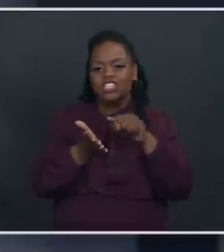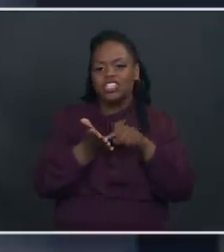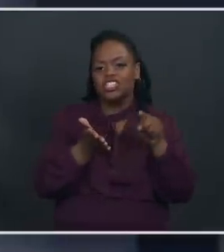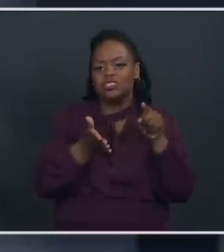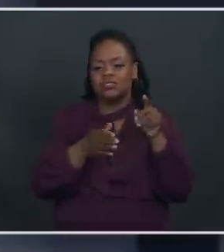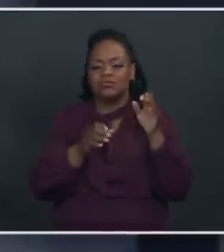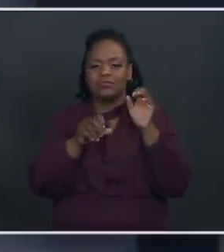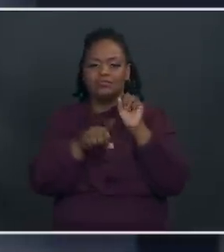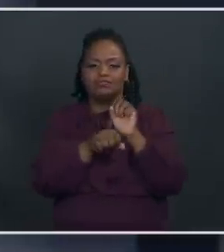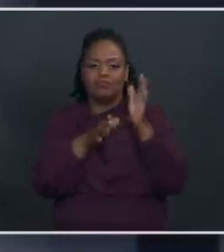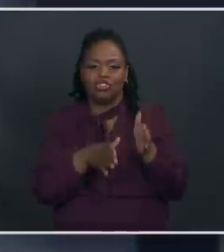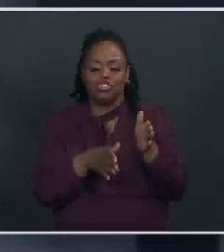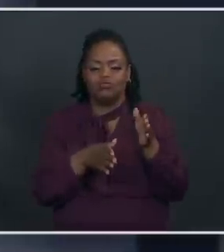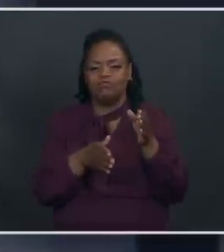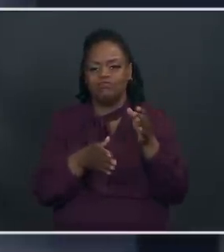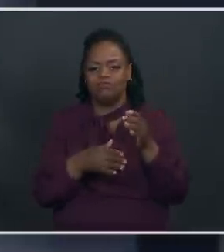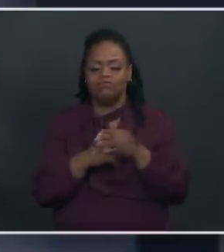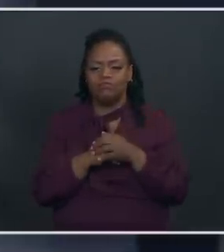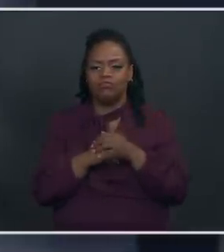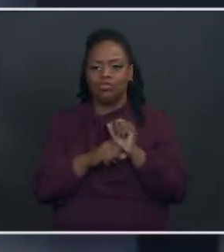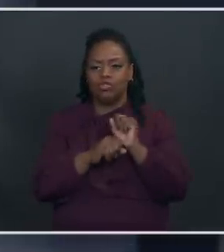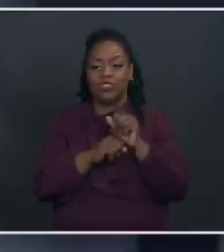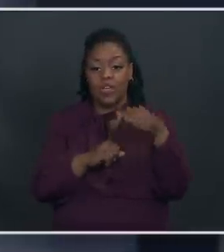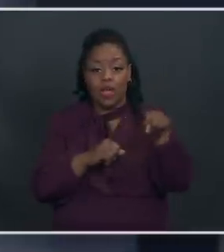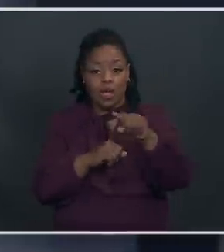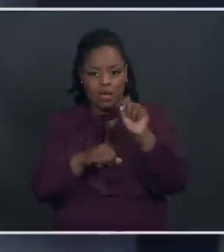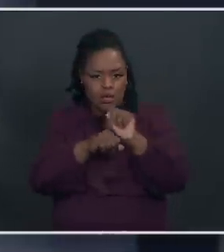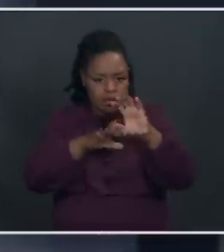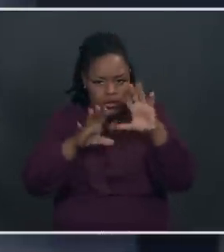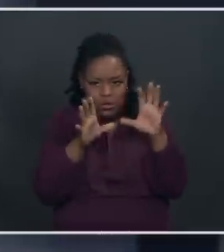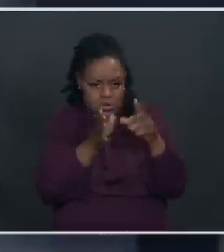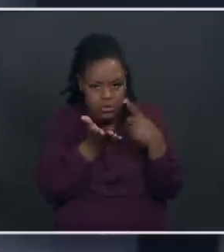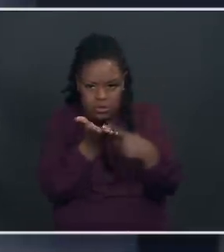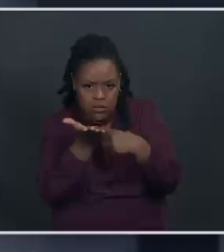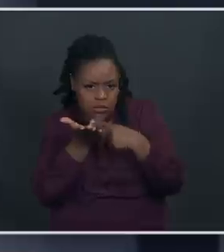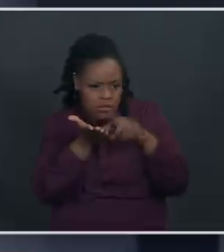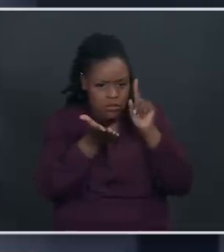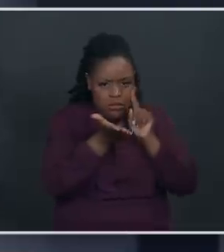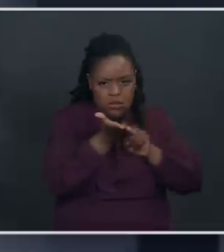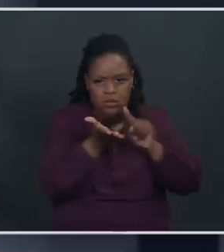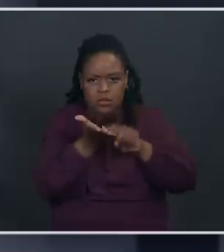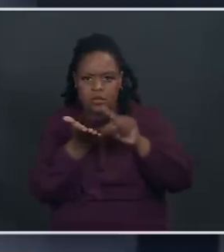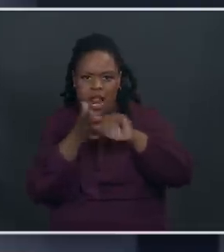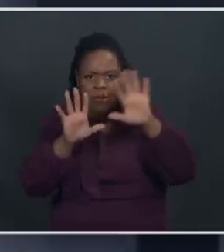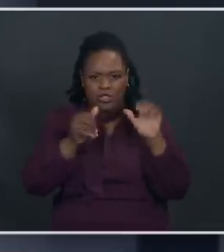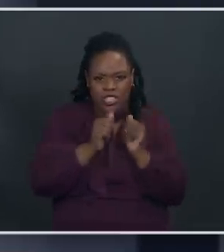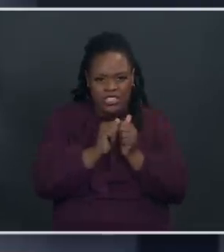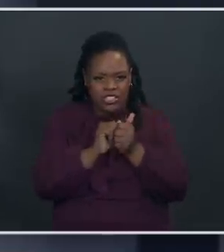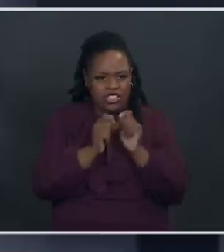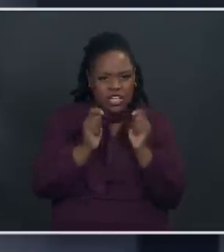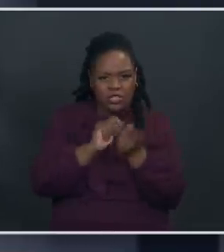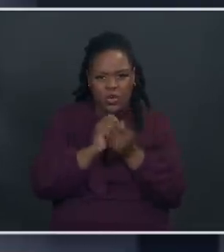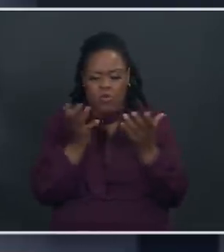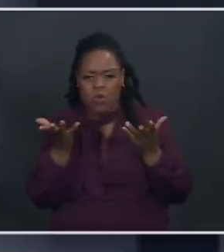and potential risks are. The order directs the State Department to prepare a transmittal package,